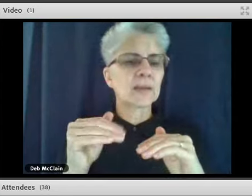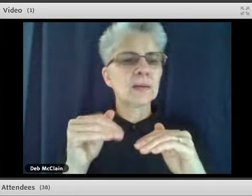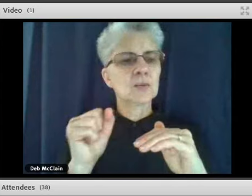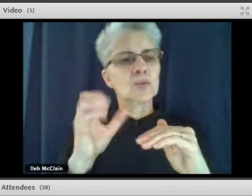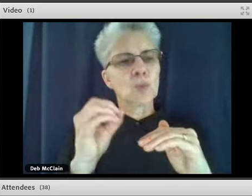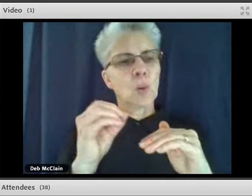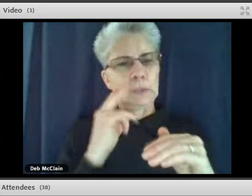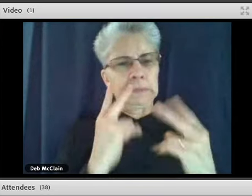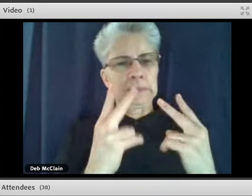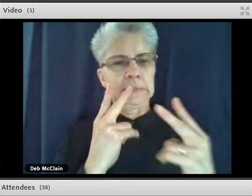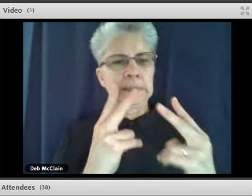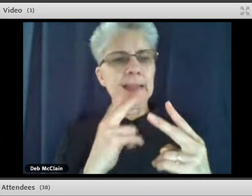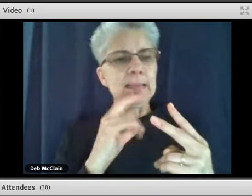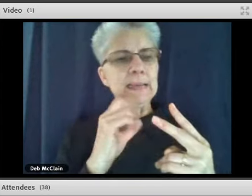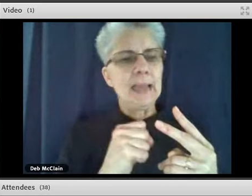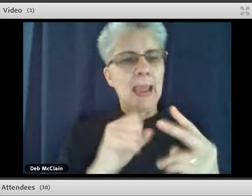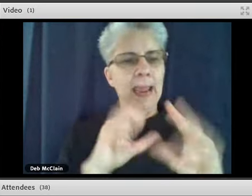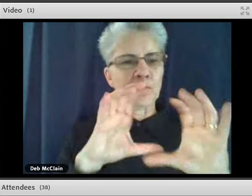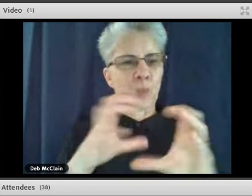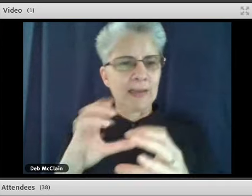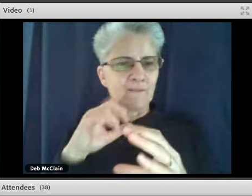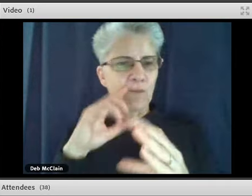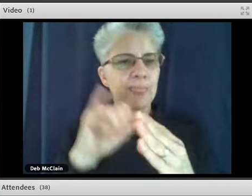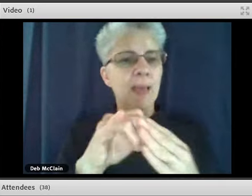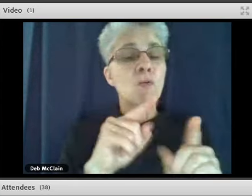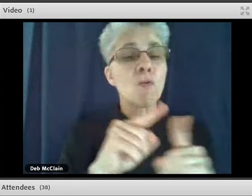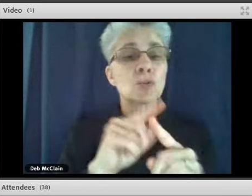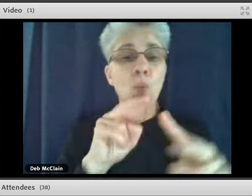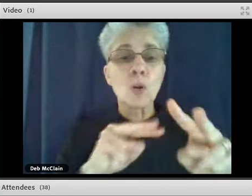So, you can see kind of the age breakdown for that. And I also wanted to look at Florida.